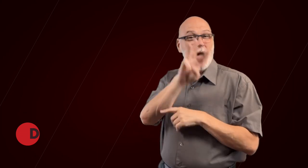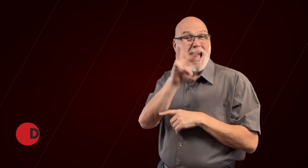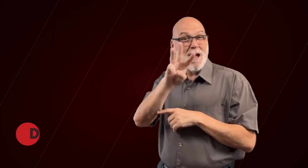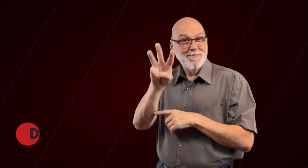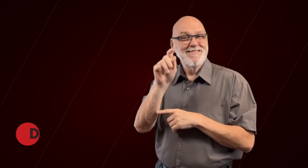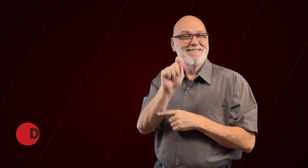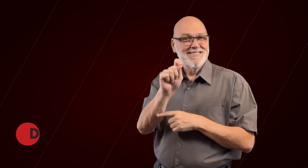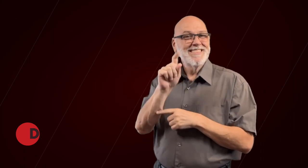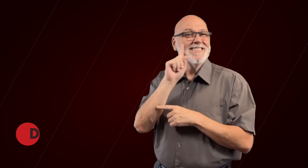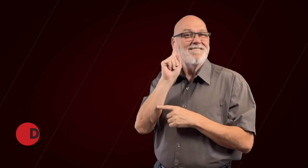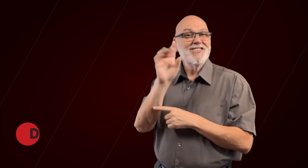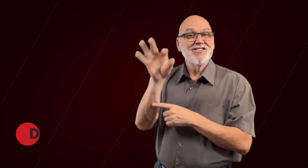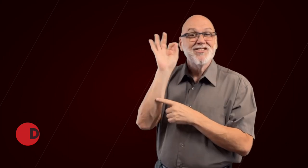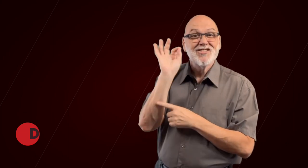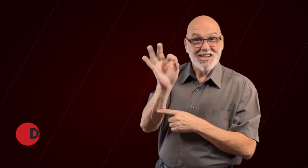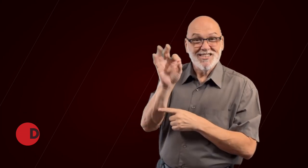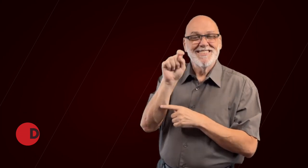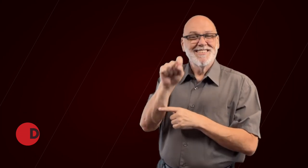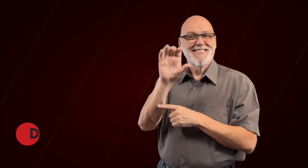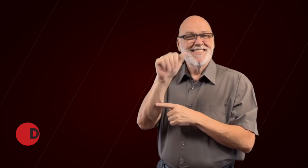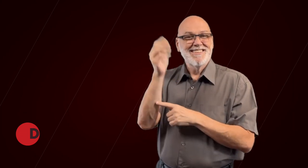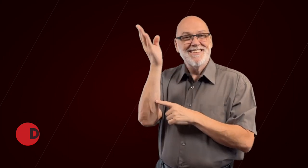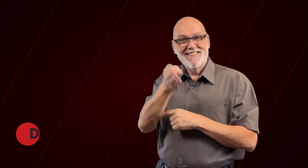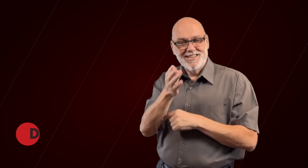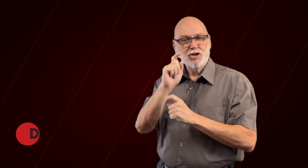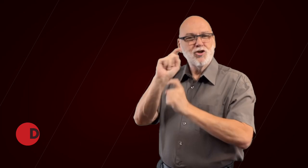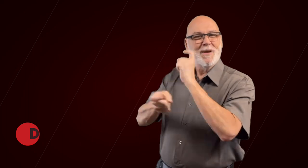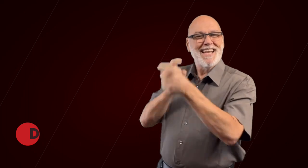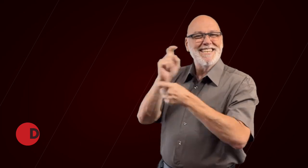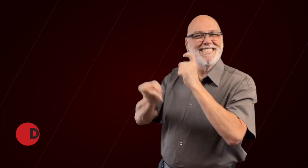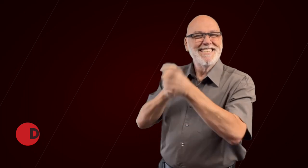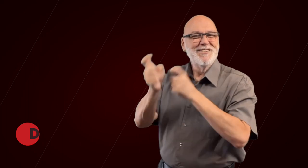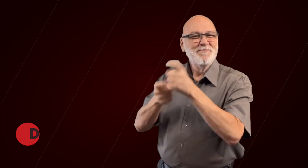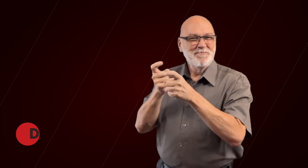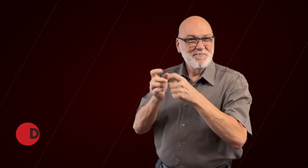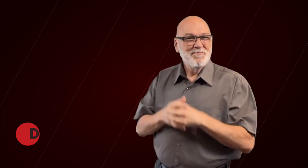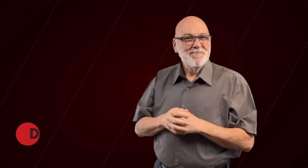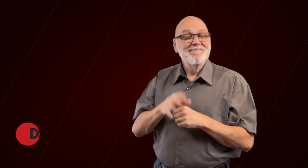www.deafdots.ca/donate.